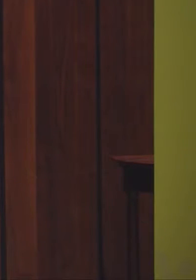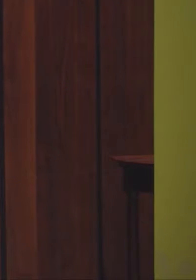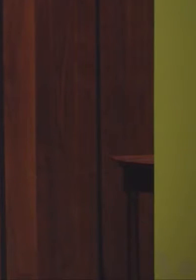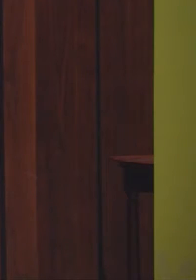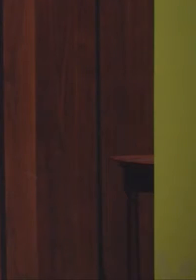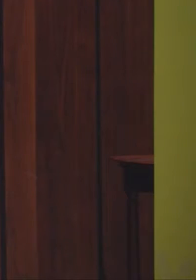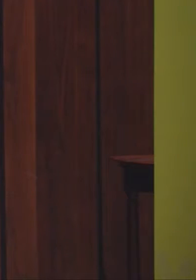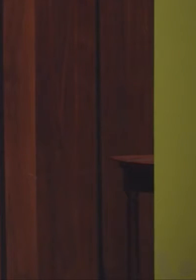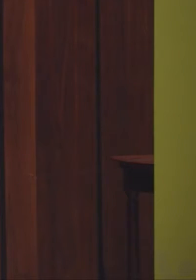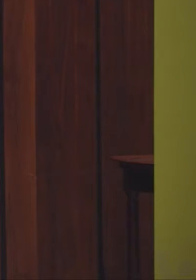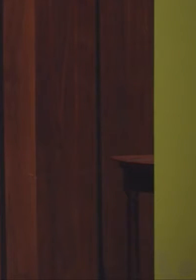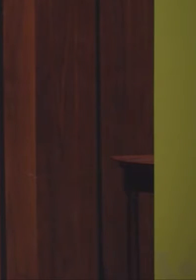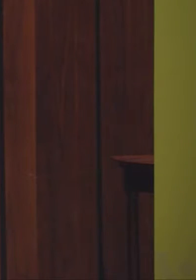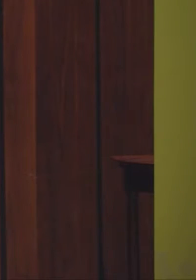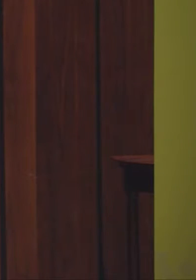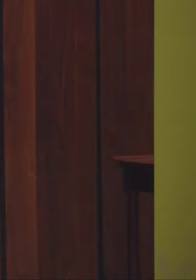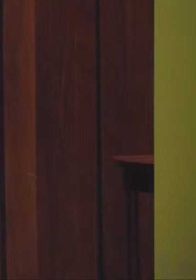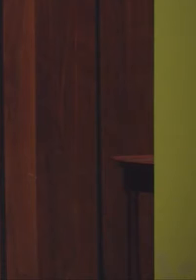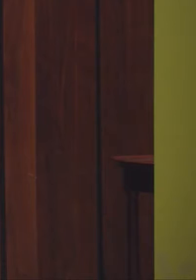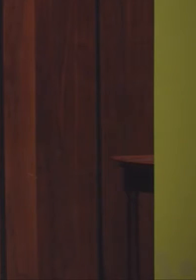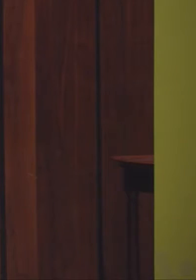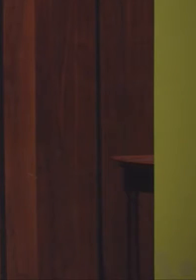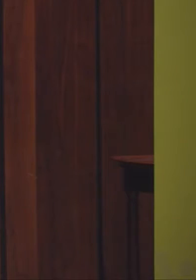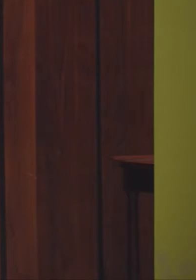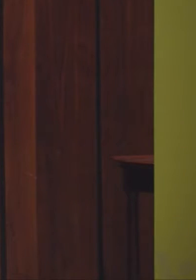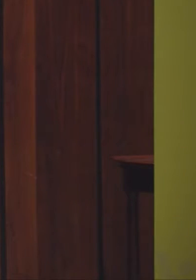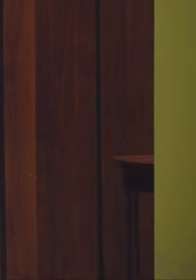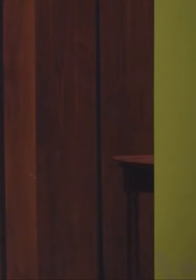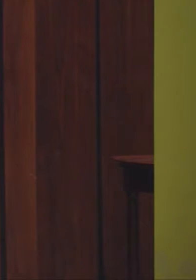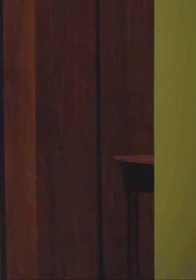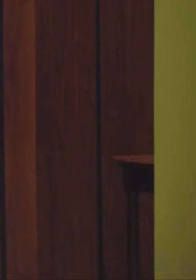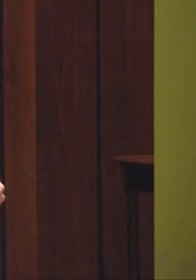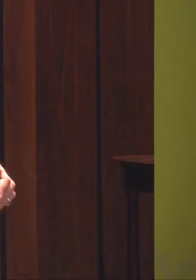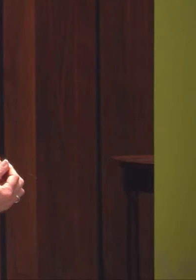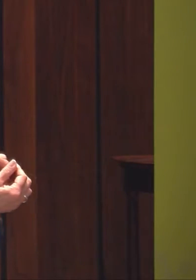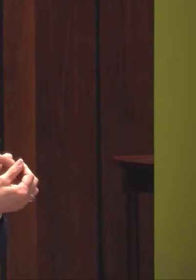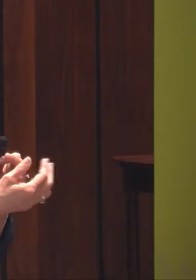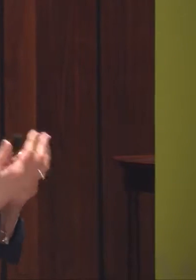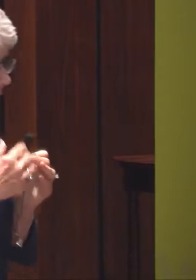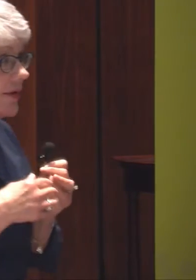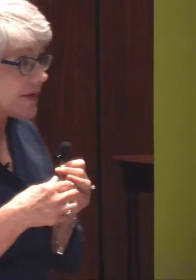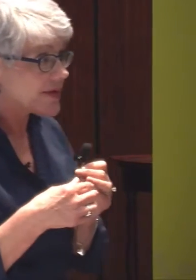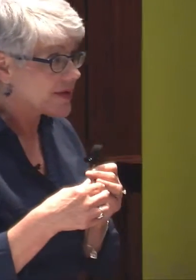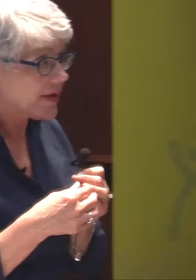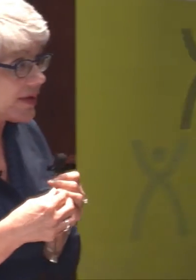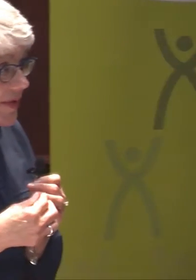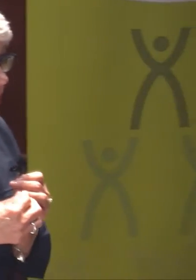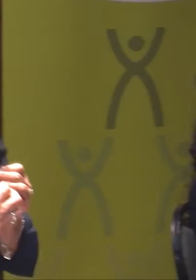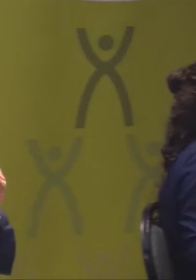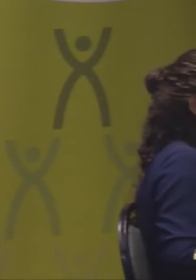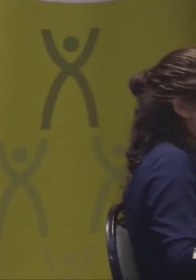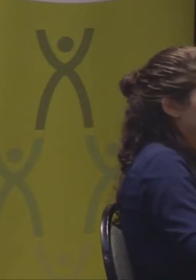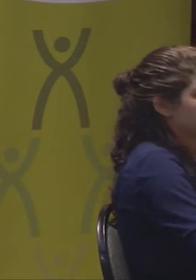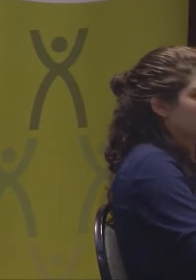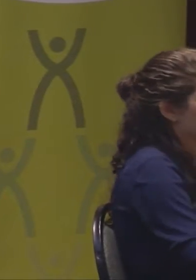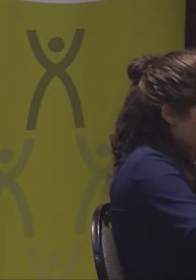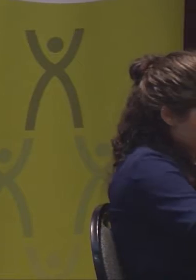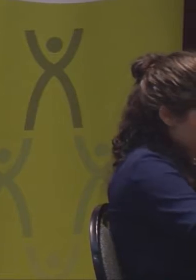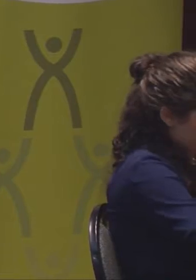that even harder, and those emotional effects can be long-lasting on the parents, on the parents. Okay there's